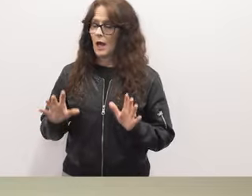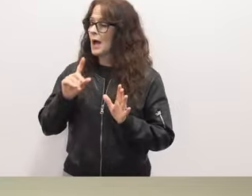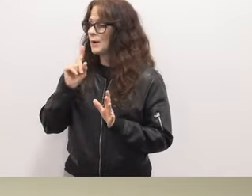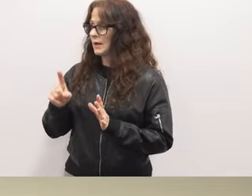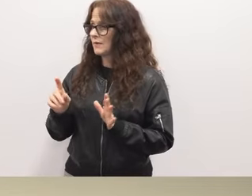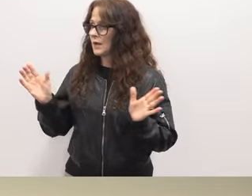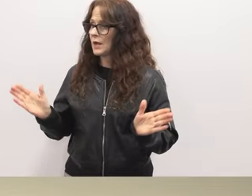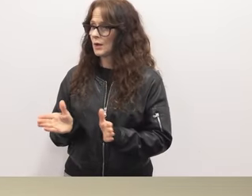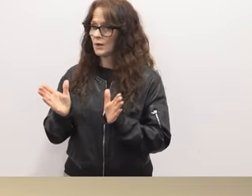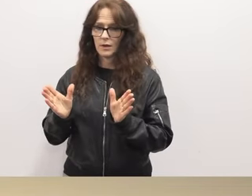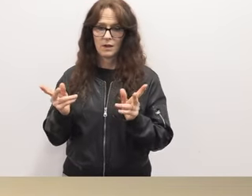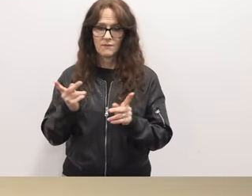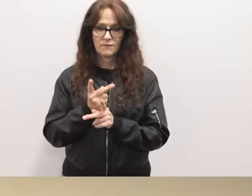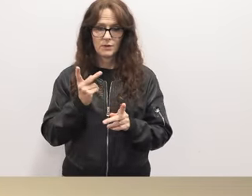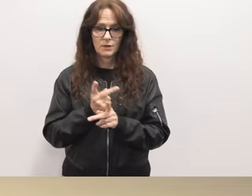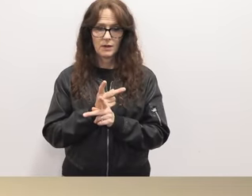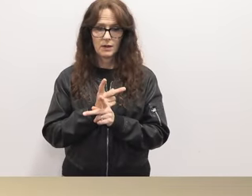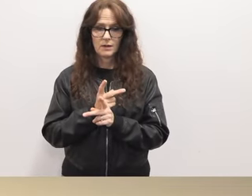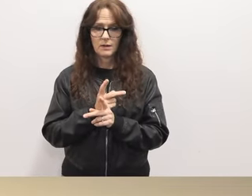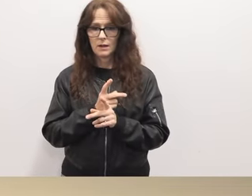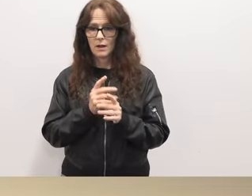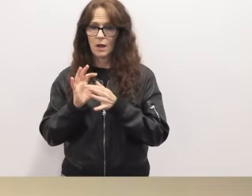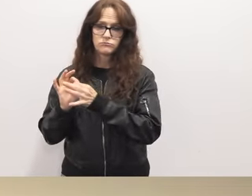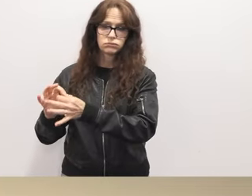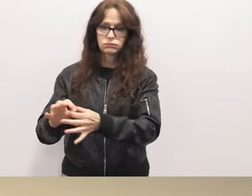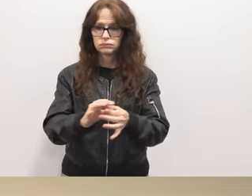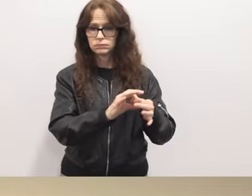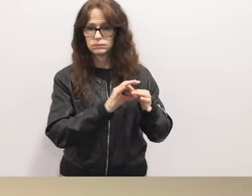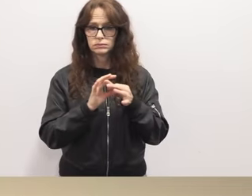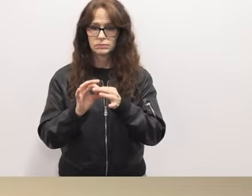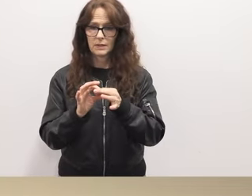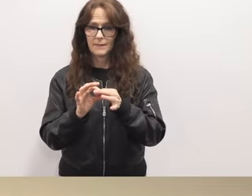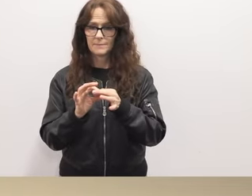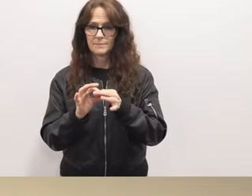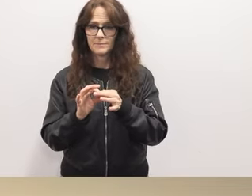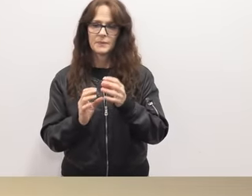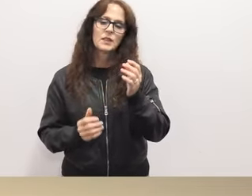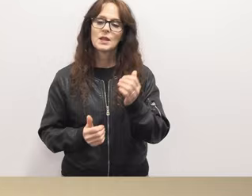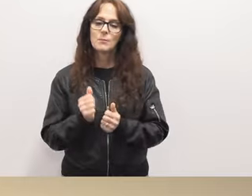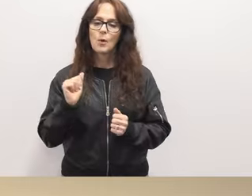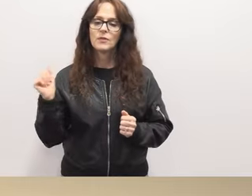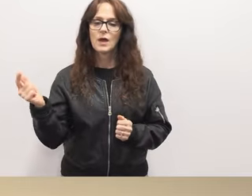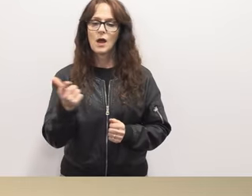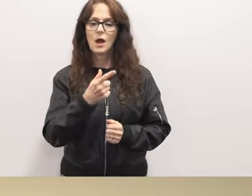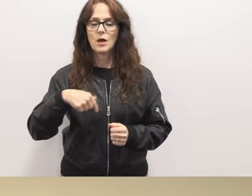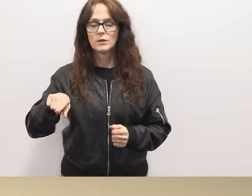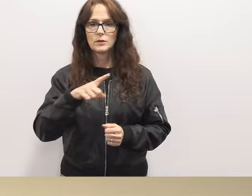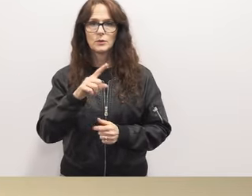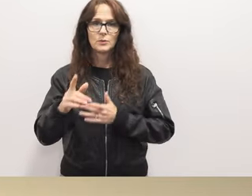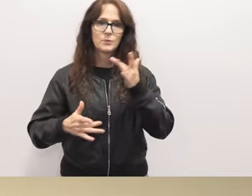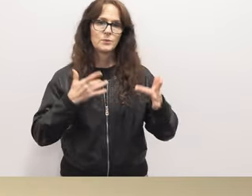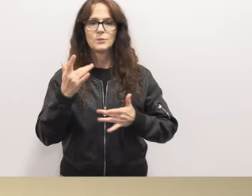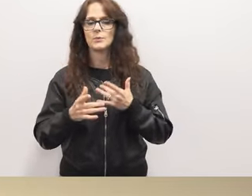to try to figure out how do we reach consensus. The more that all of you are firing up about your goals on the front end,